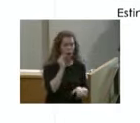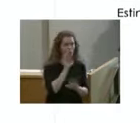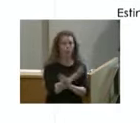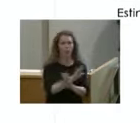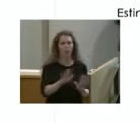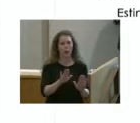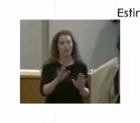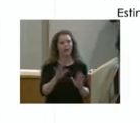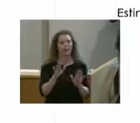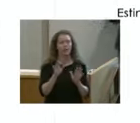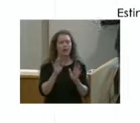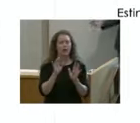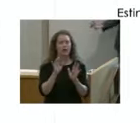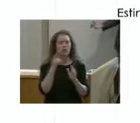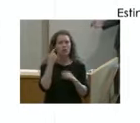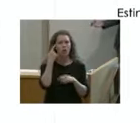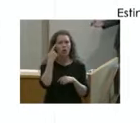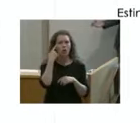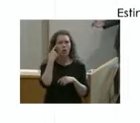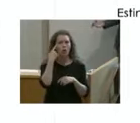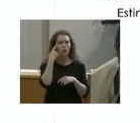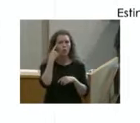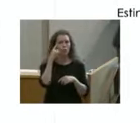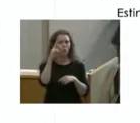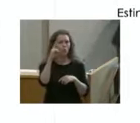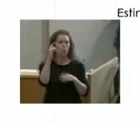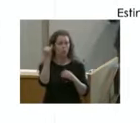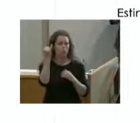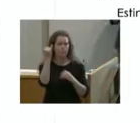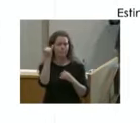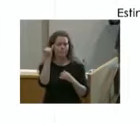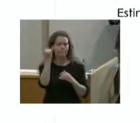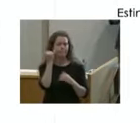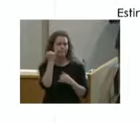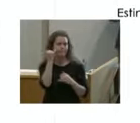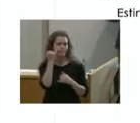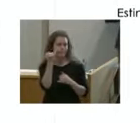of defining one end of the spectrum and as Hank called it, a continuum of a